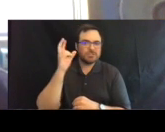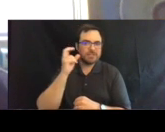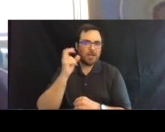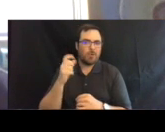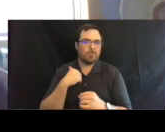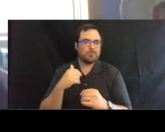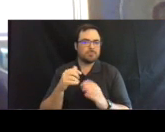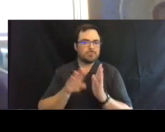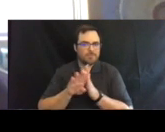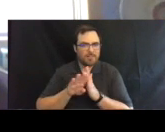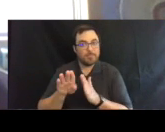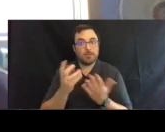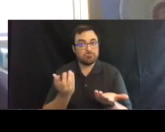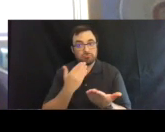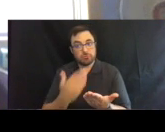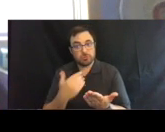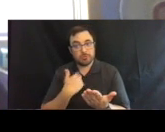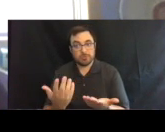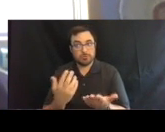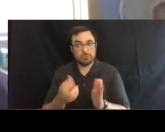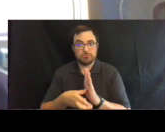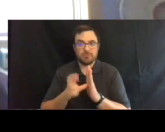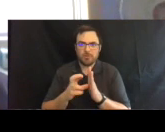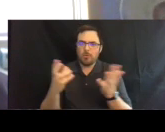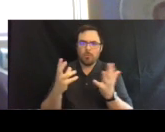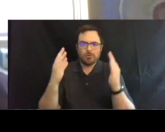what to expect at different ages. So do we want to be working